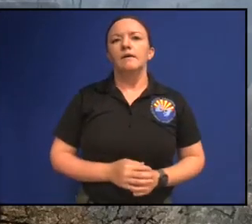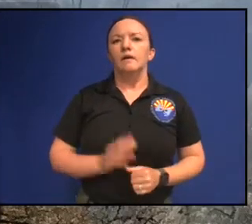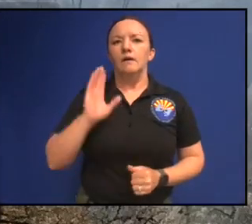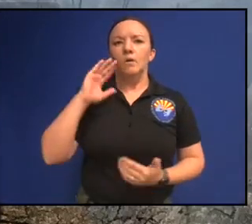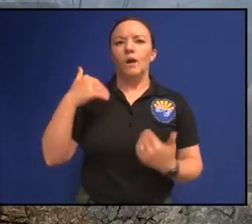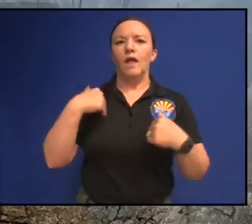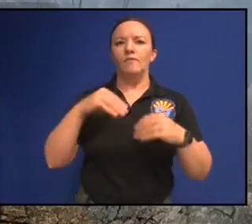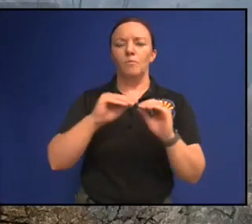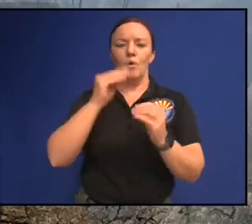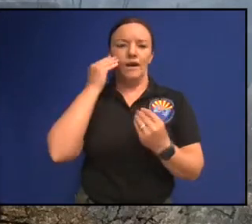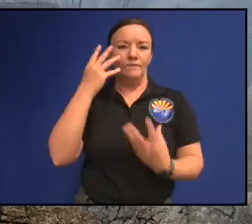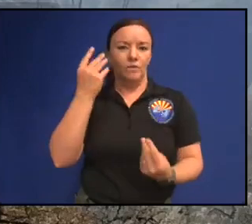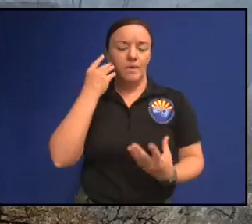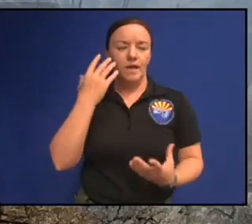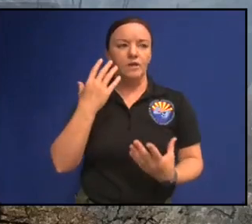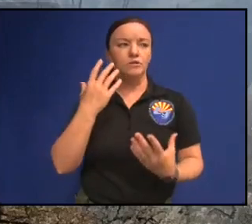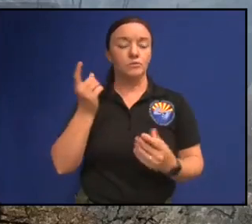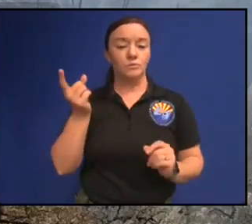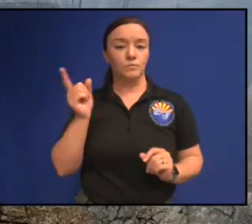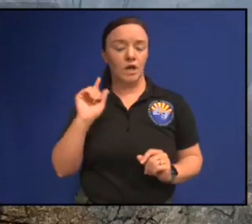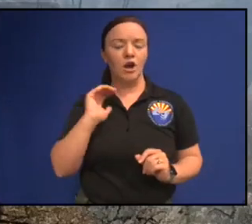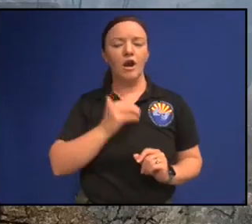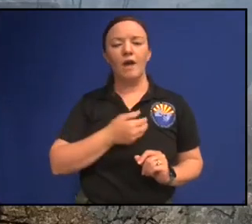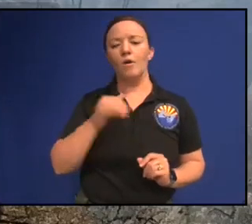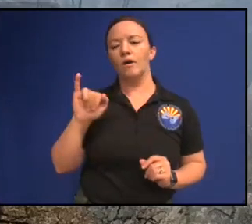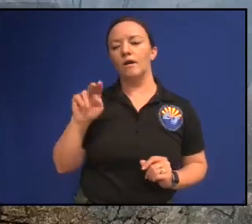INCIWEB WEBSITE FOR THE BEAR TEAM.